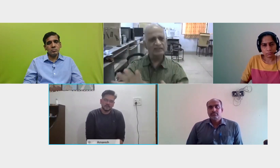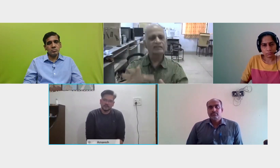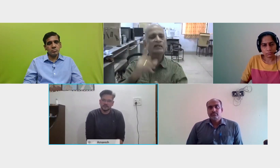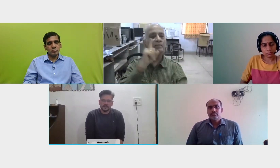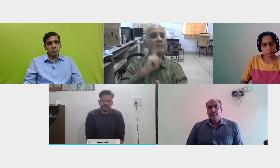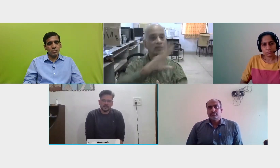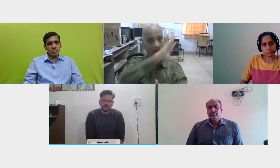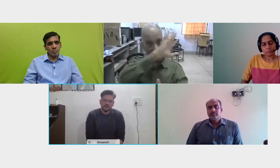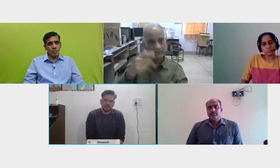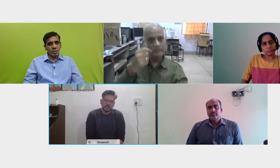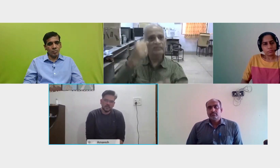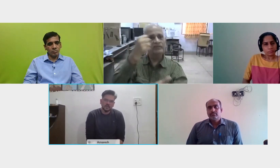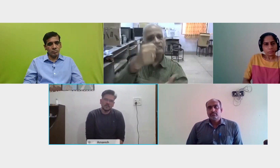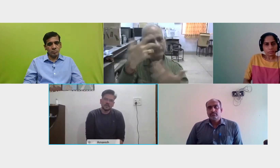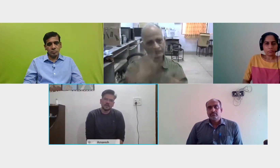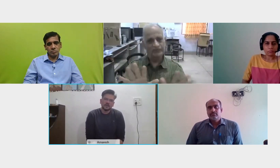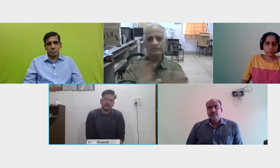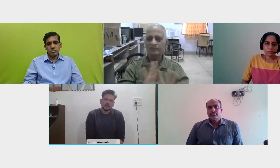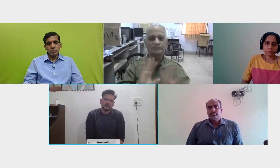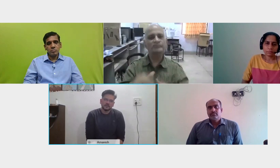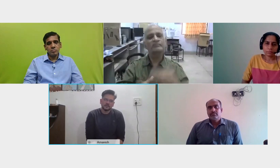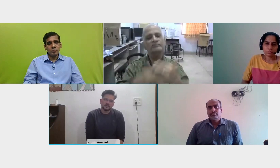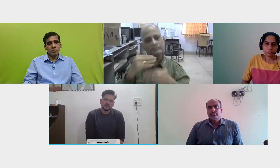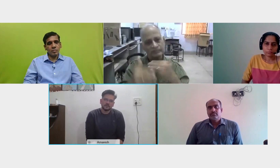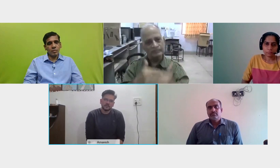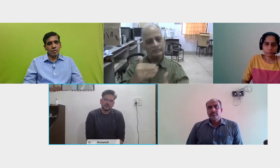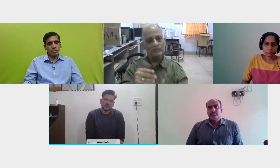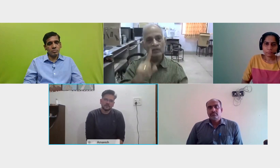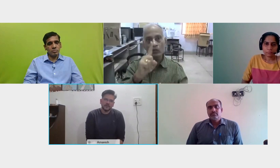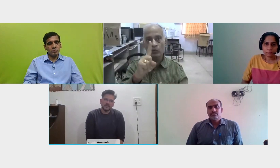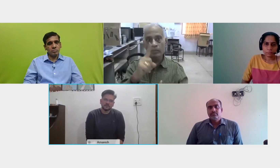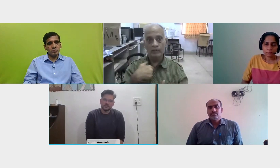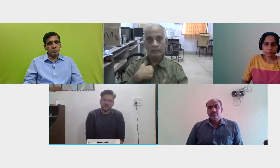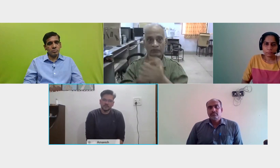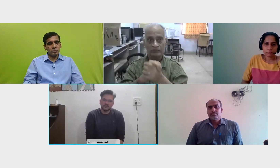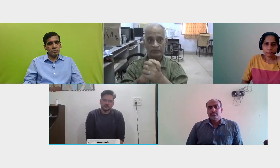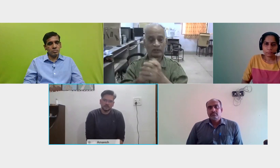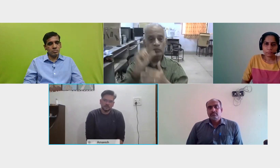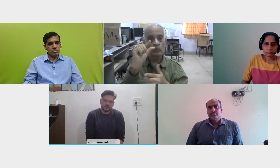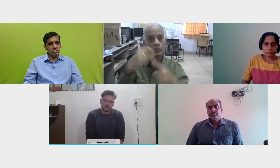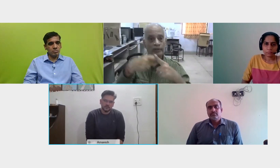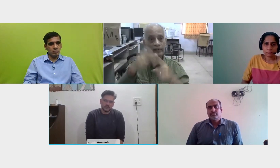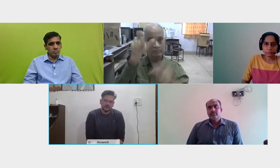time I said Indian sign system does not work. So lot of funding was wasted on those those